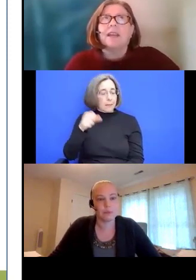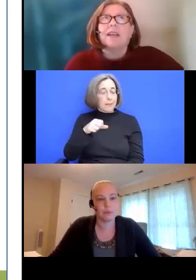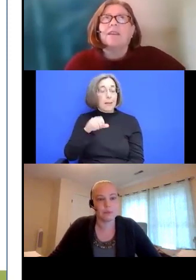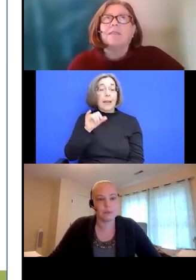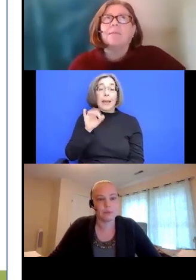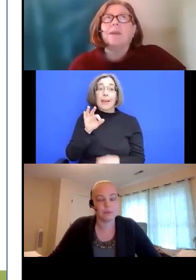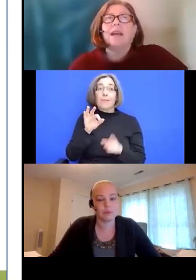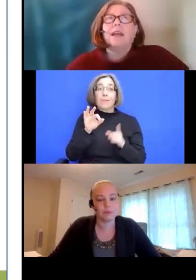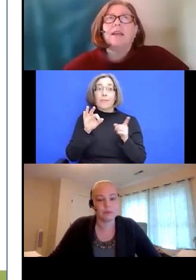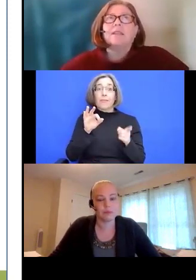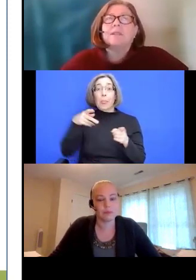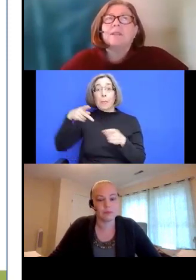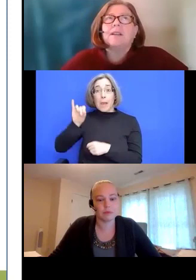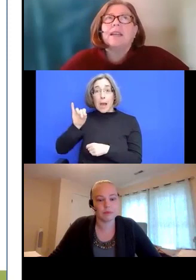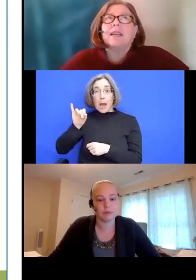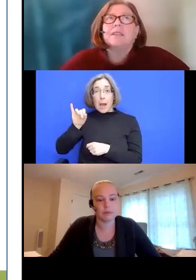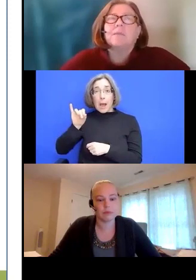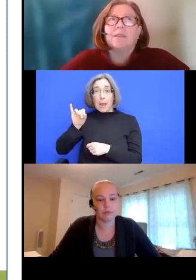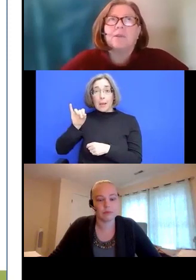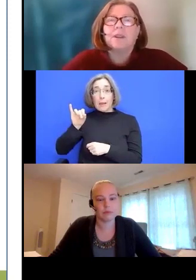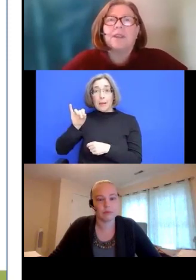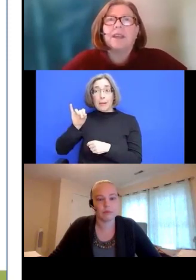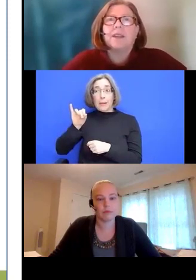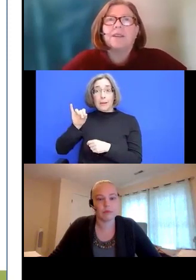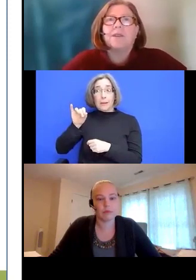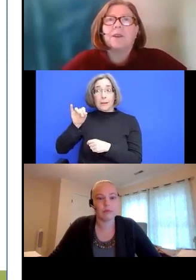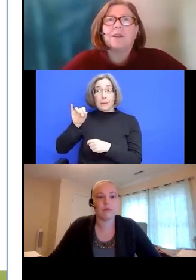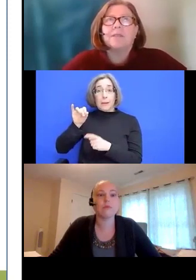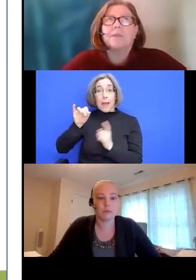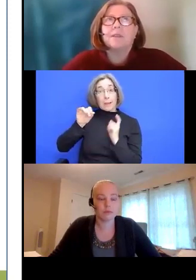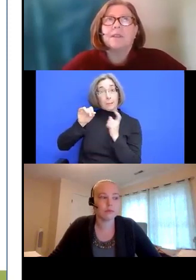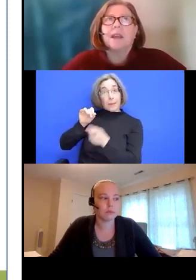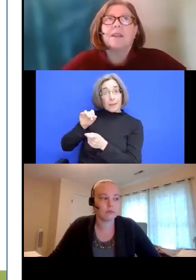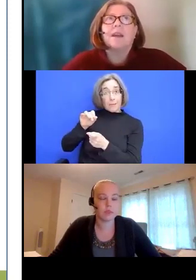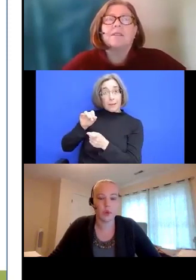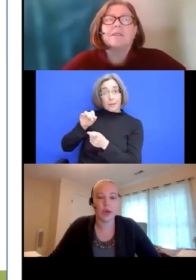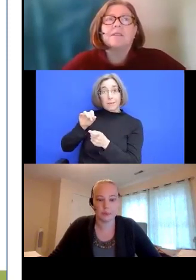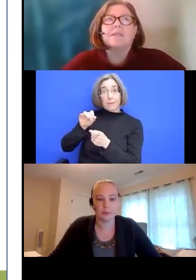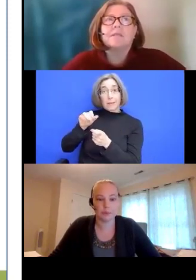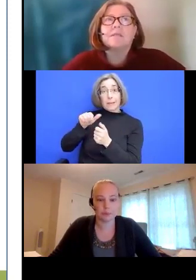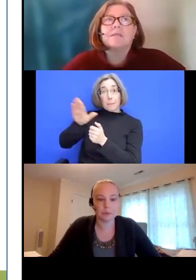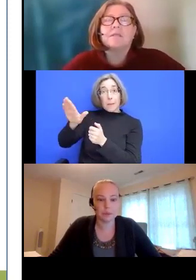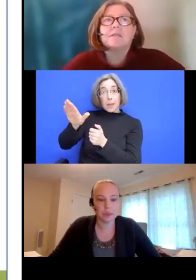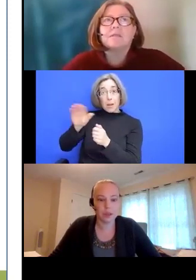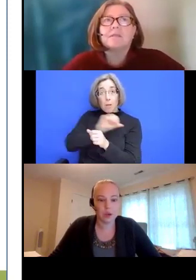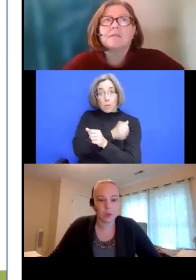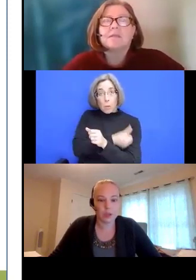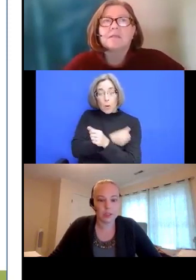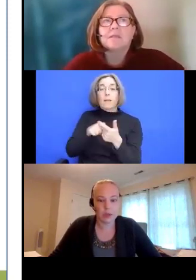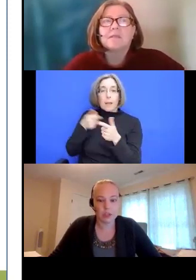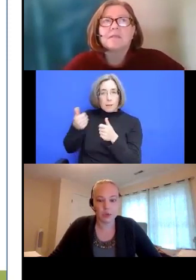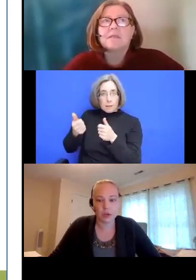If the PI has been delegated submit authority, they can go in and submit that. Jade Blevins: Okay. I wanted to make sure.